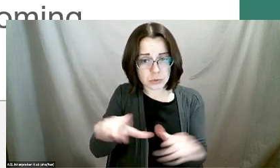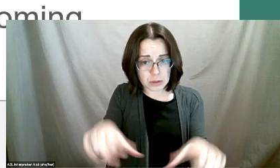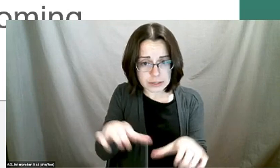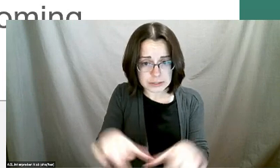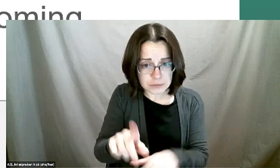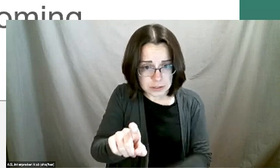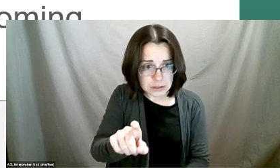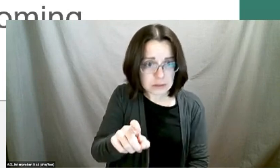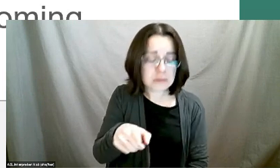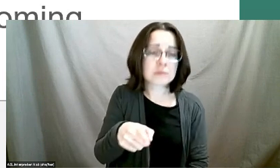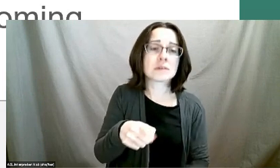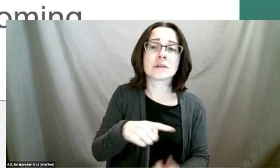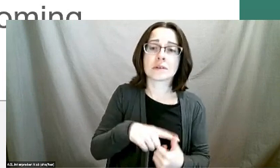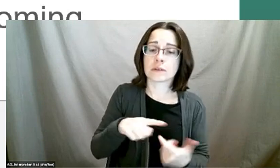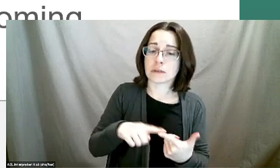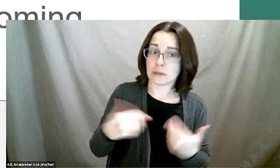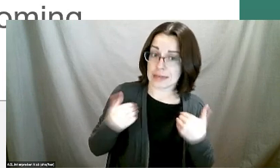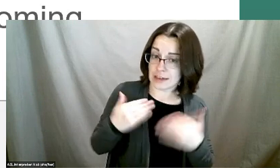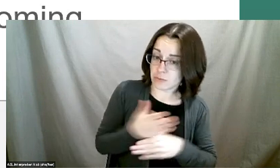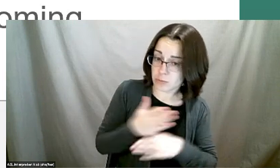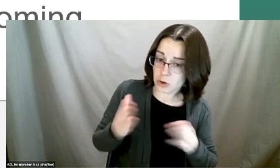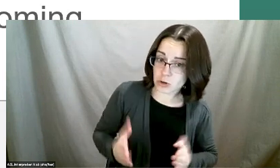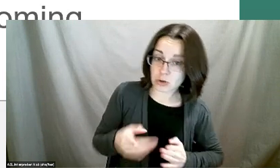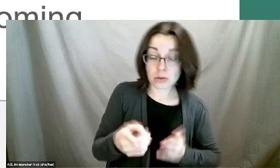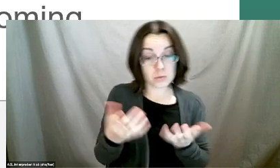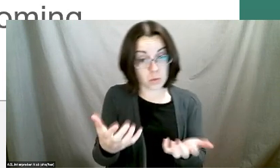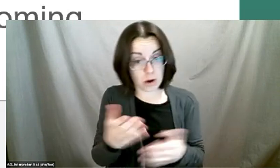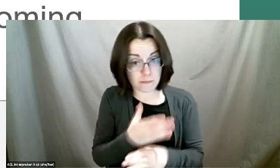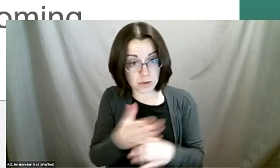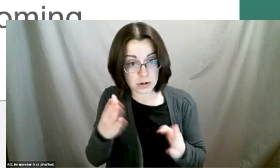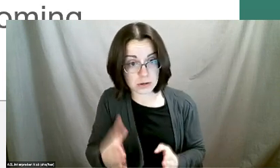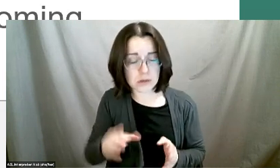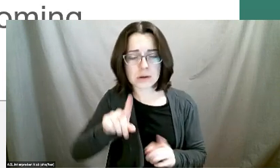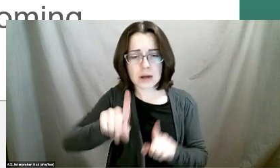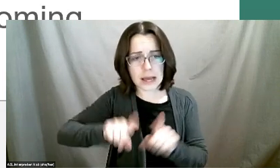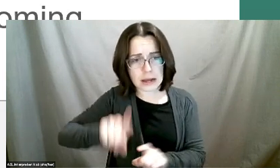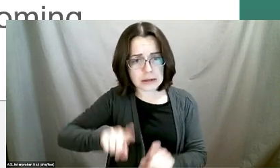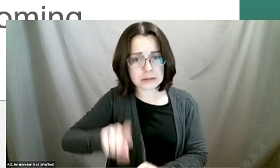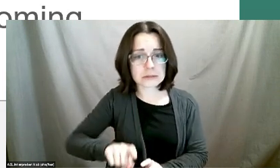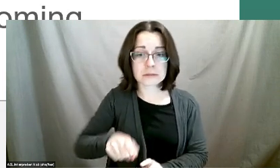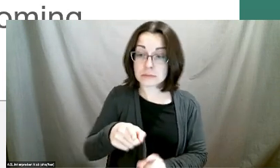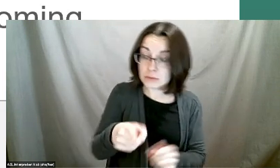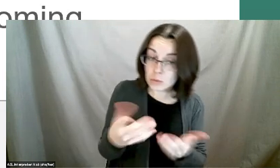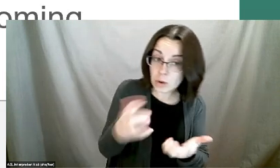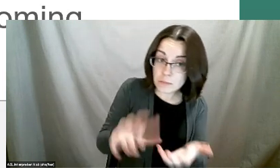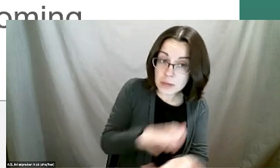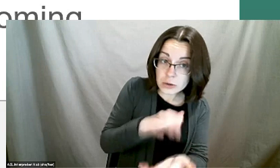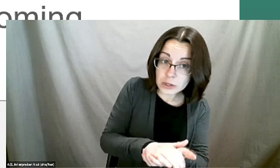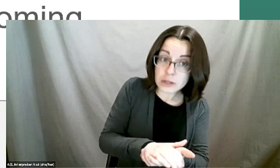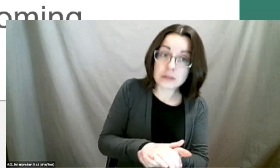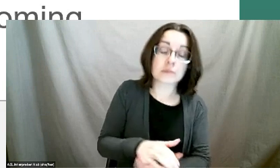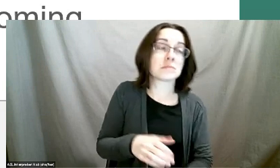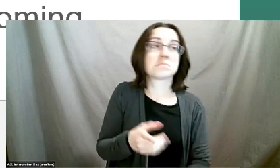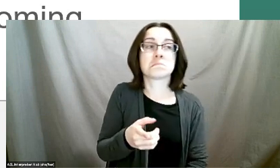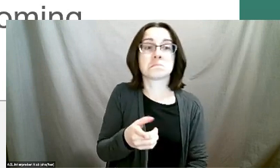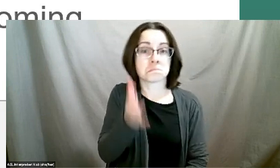if they want to have a partner, if they think they ever want to get married, did they think they ever want to be pregnant?